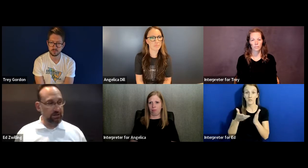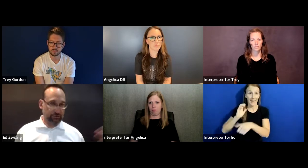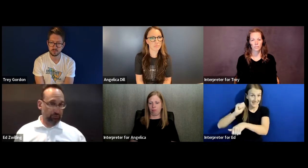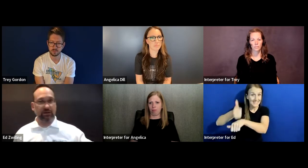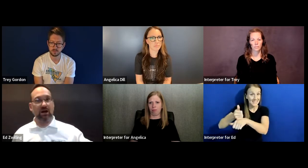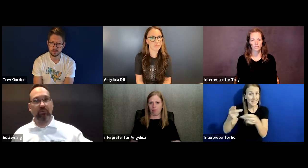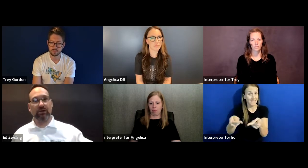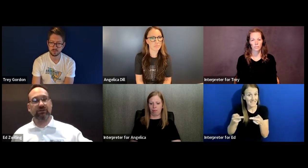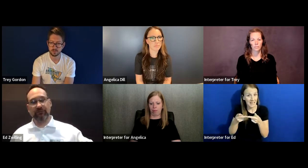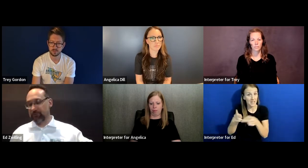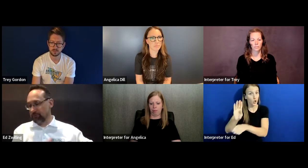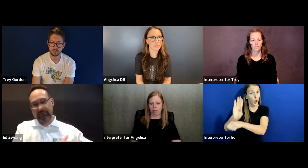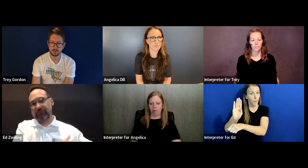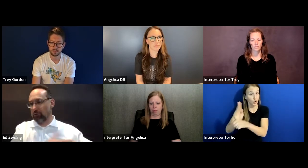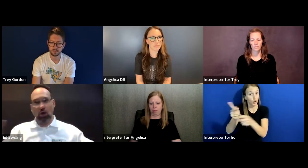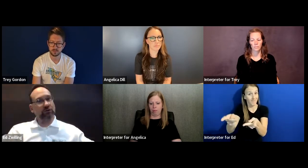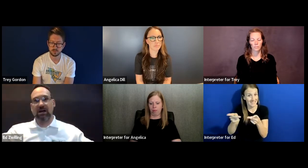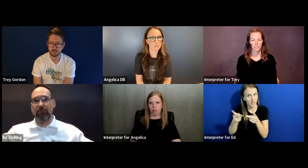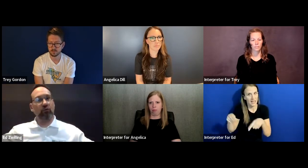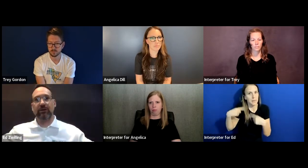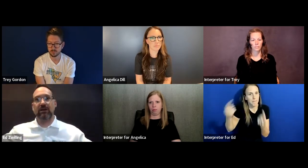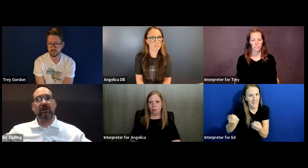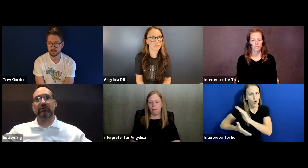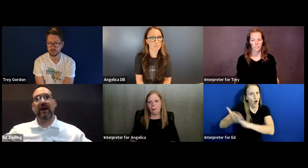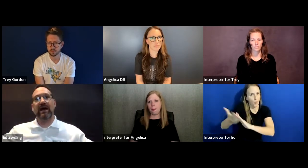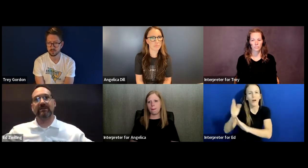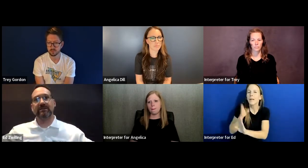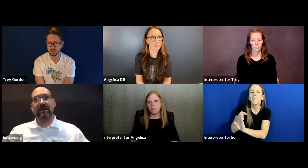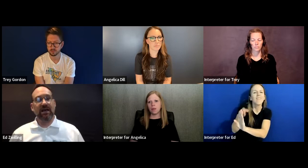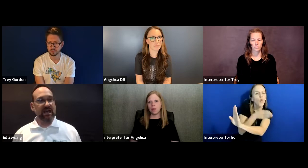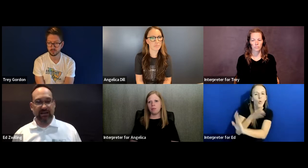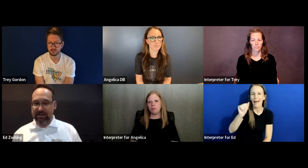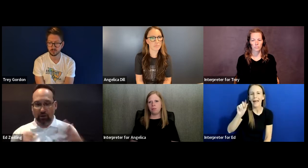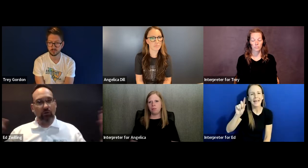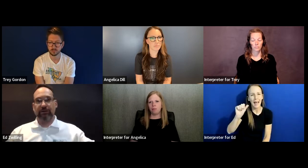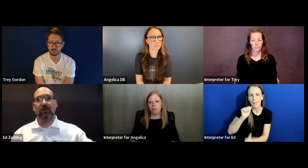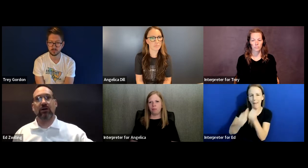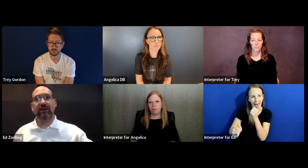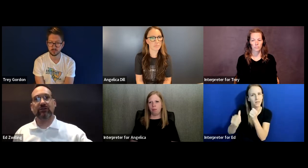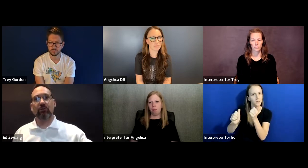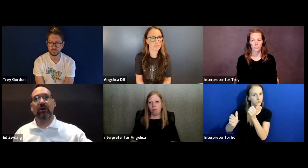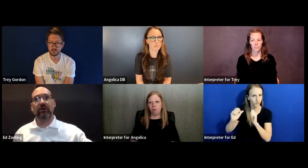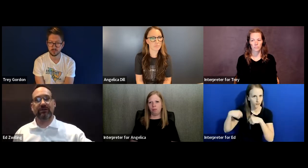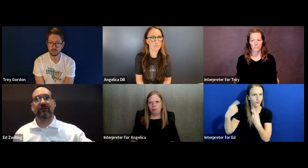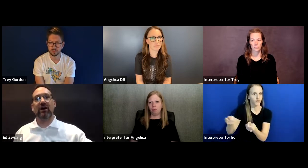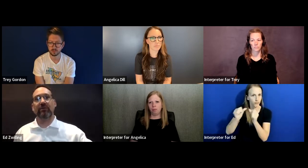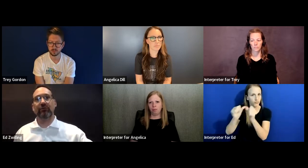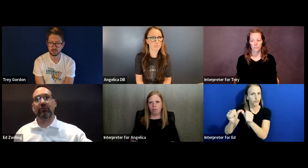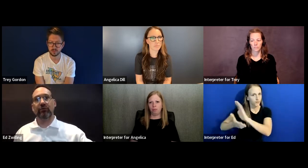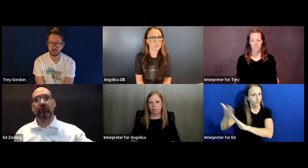that's been in operation for a long time before the ada was passed and it has all these architectural barriers that have not been removed